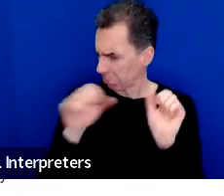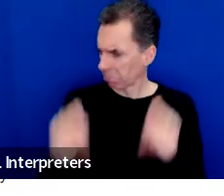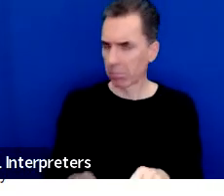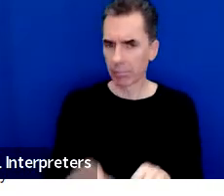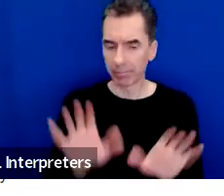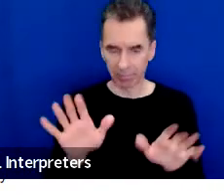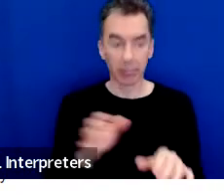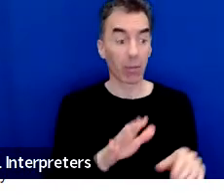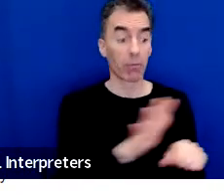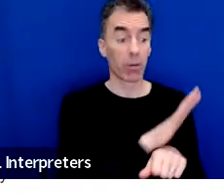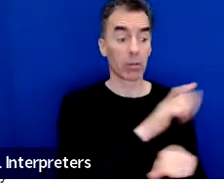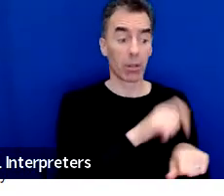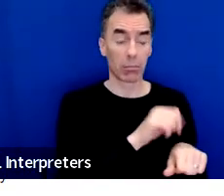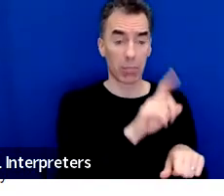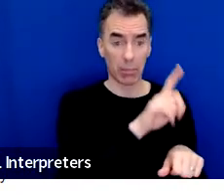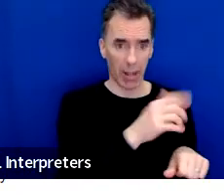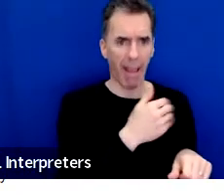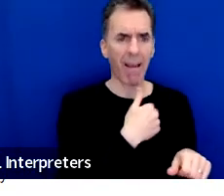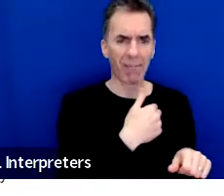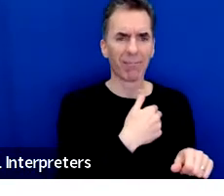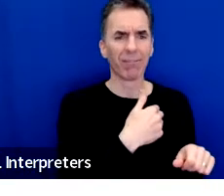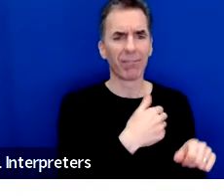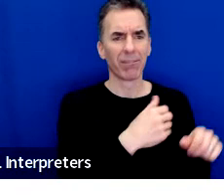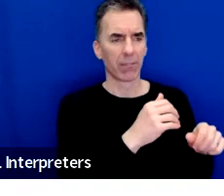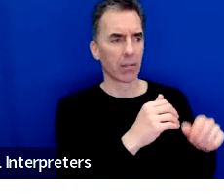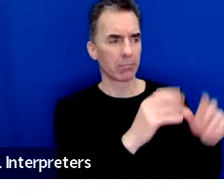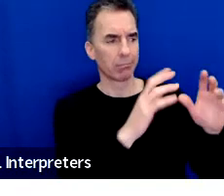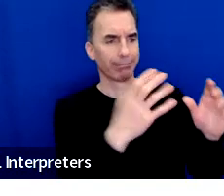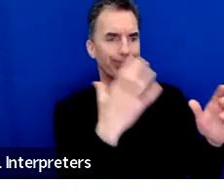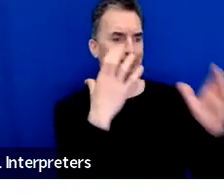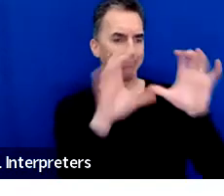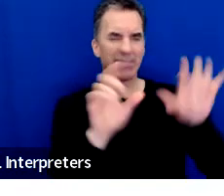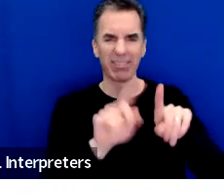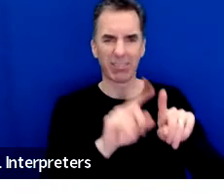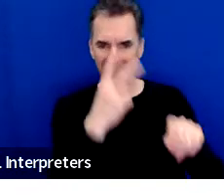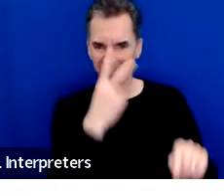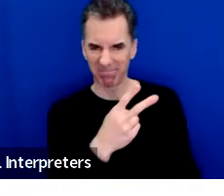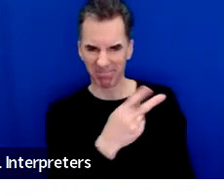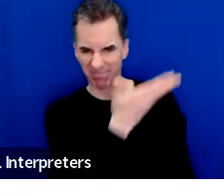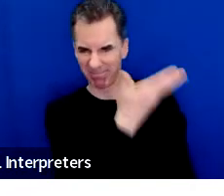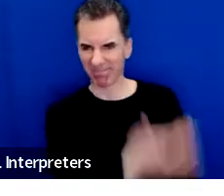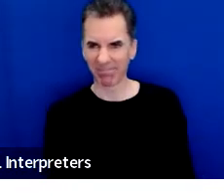we have additional subject areas that we collect for you see Donna, Siobhan, myself, Shannon and my